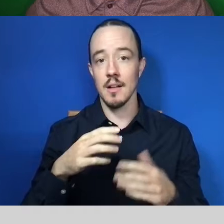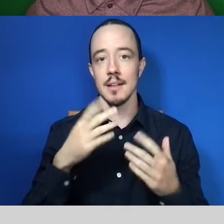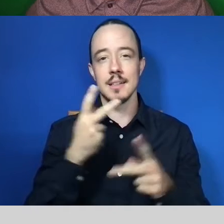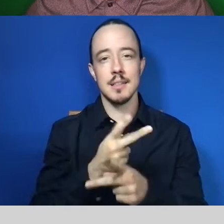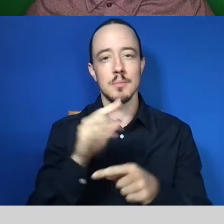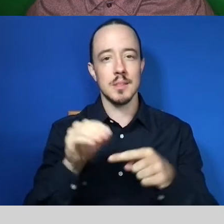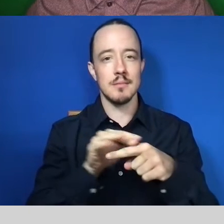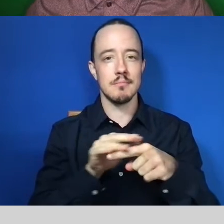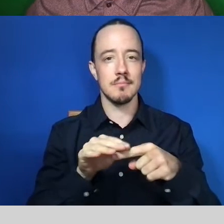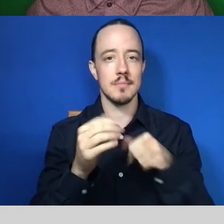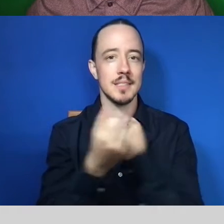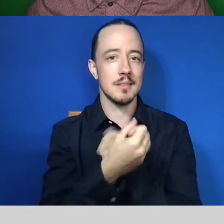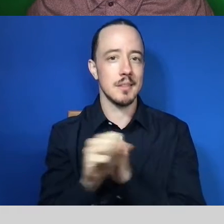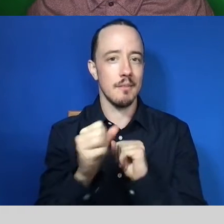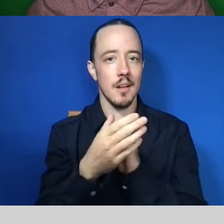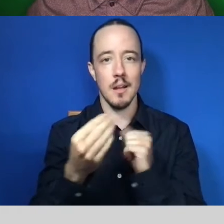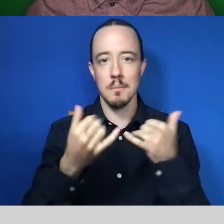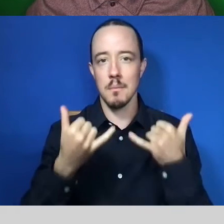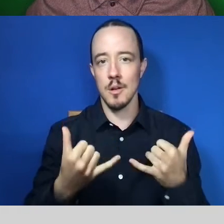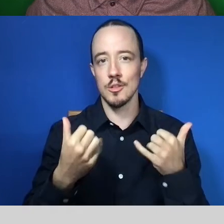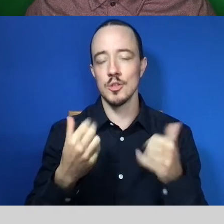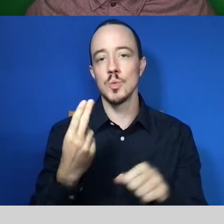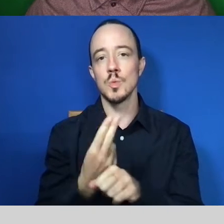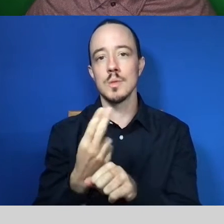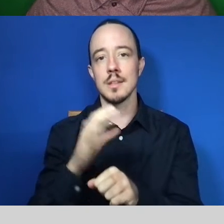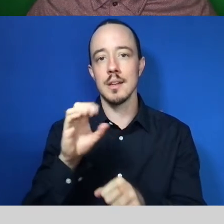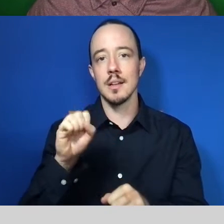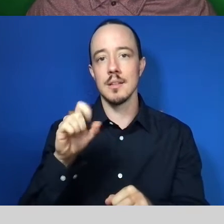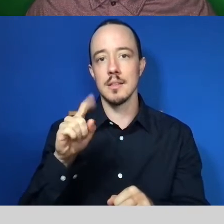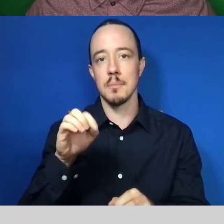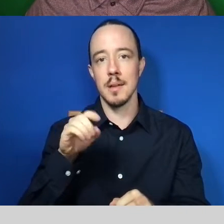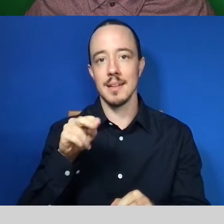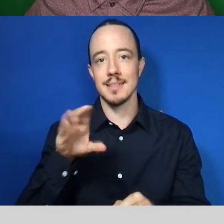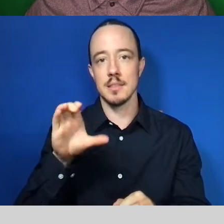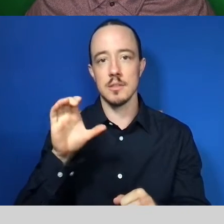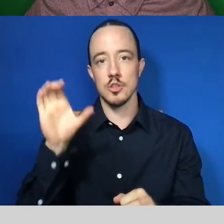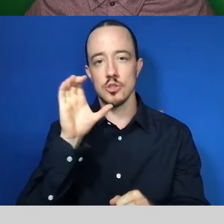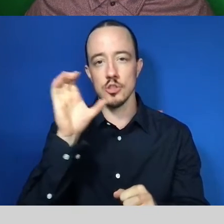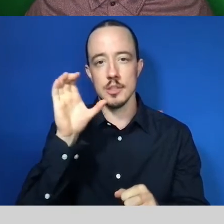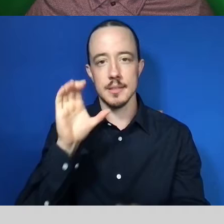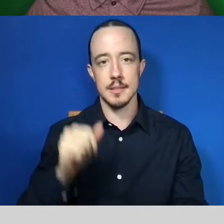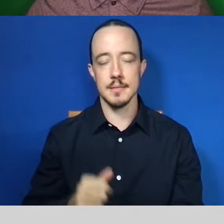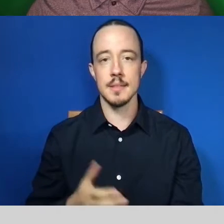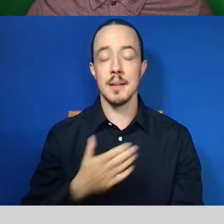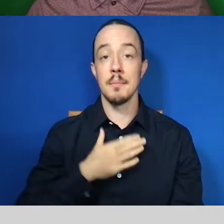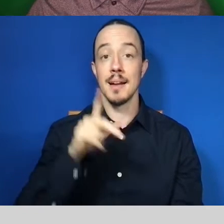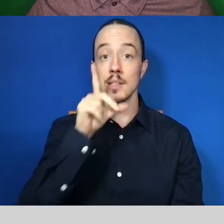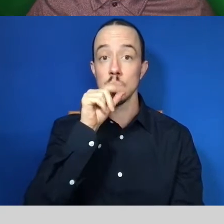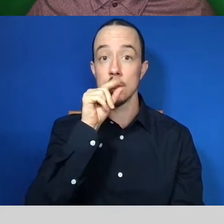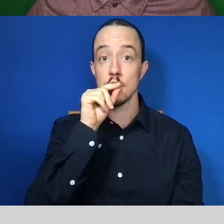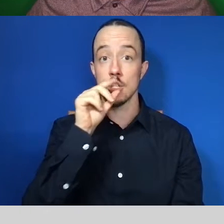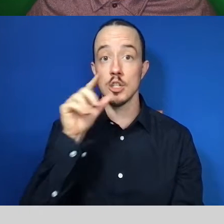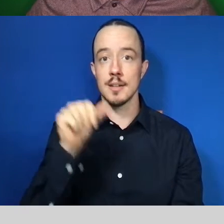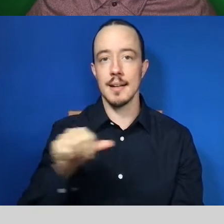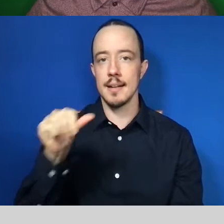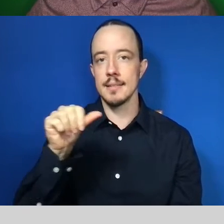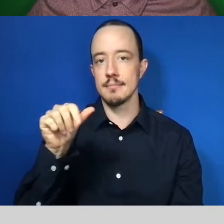and modern with the power of semantic searches. My Twitter handle is easyaspython, which you'll see at the bottom right of this presentation,